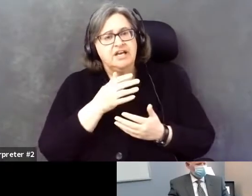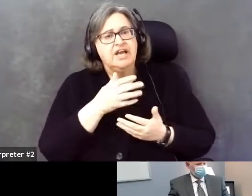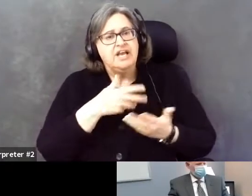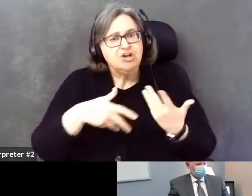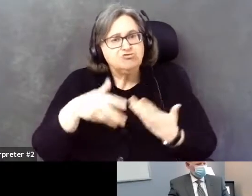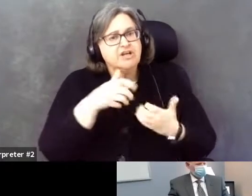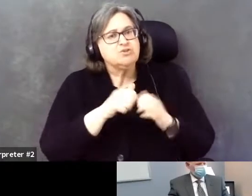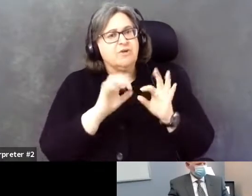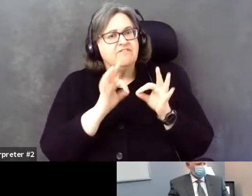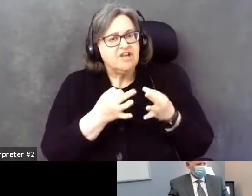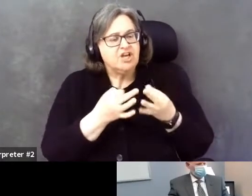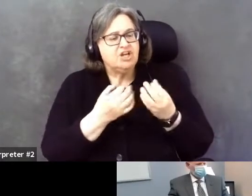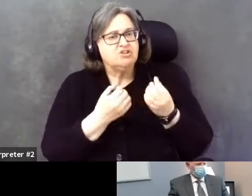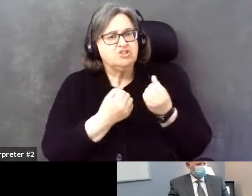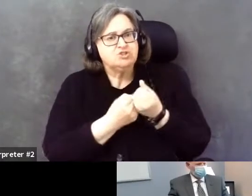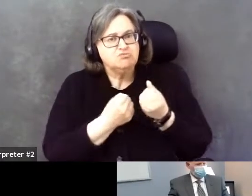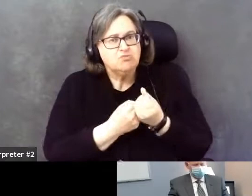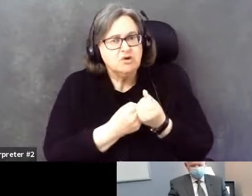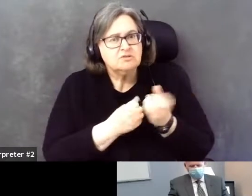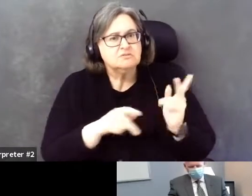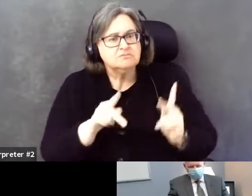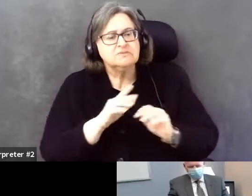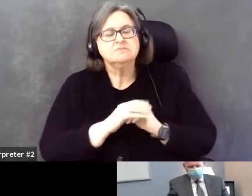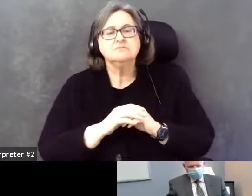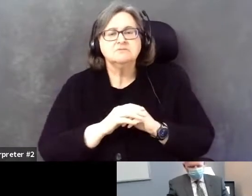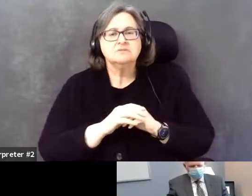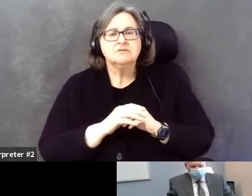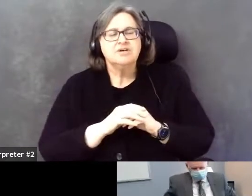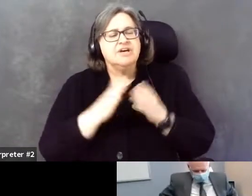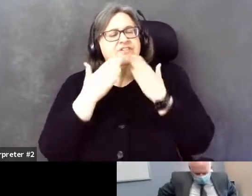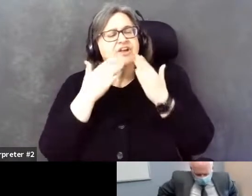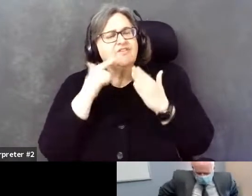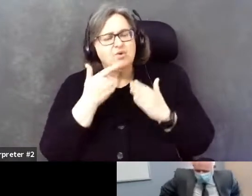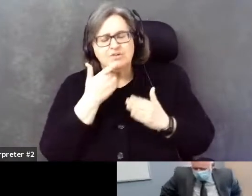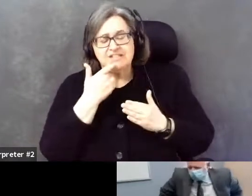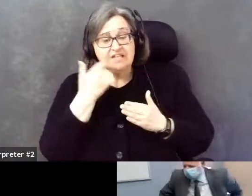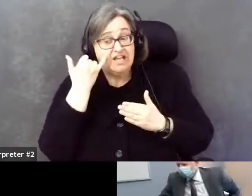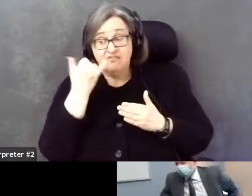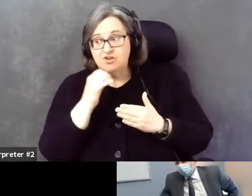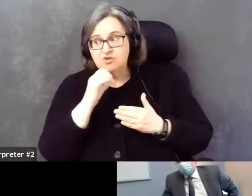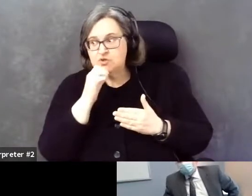and support parties and thank you for saying if that hadn't occurred you are not sure where